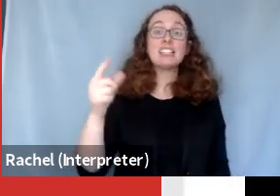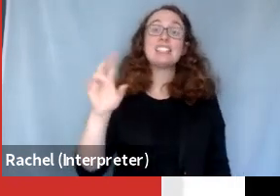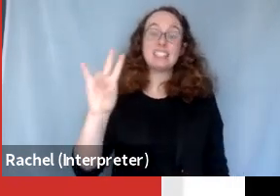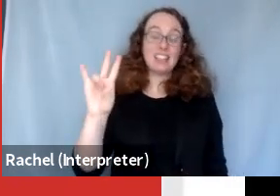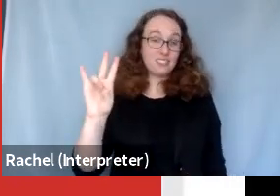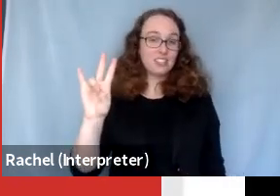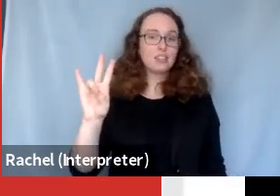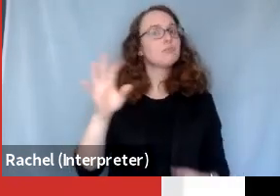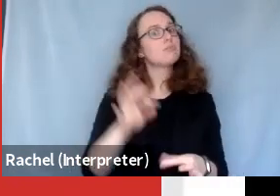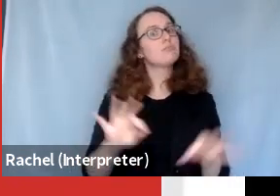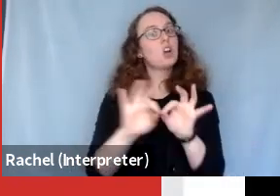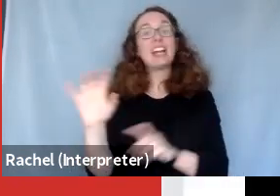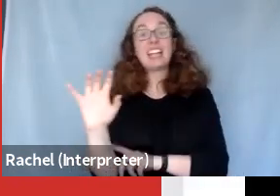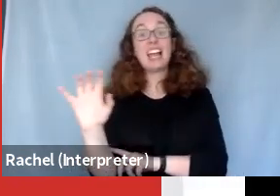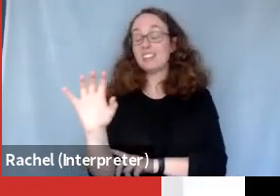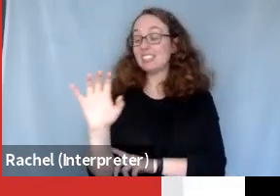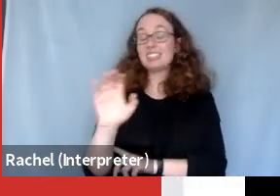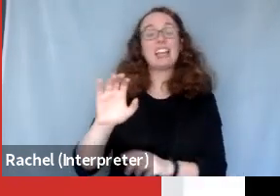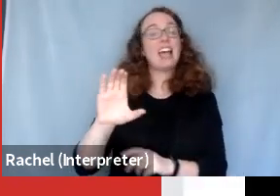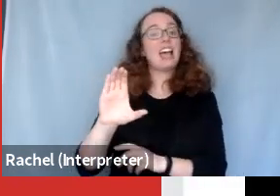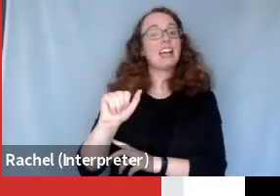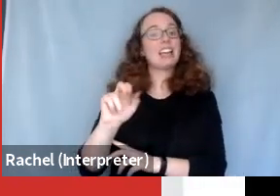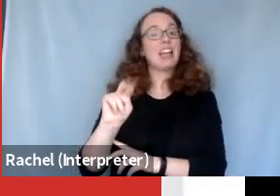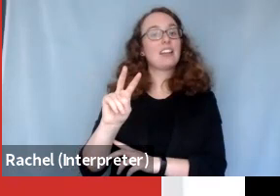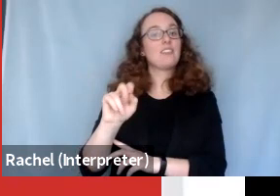Canvas activities, there's chances for prizes there,